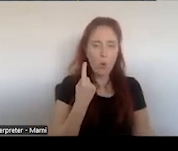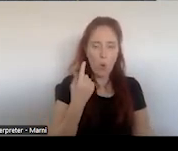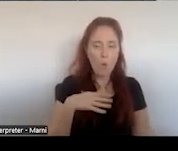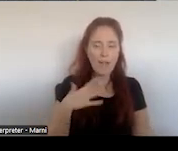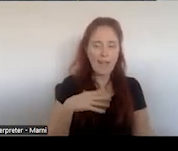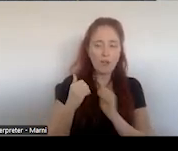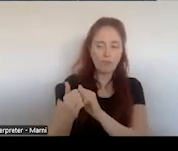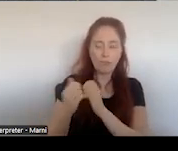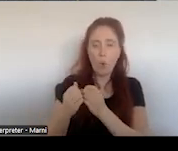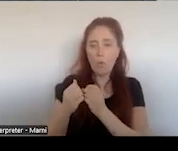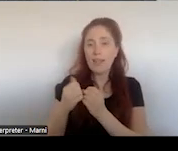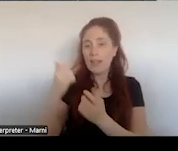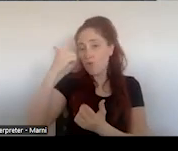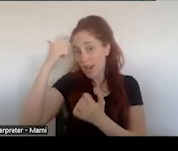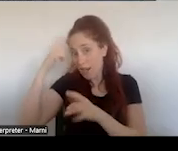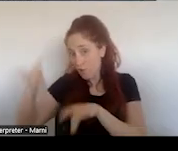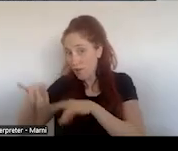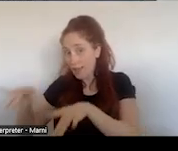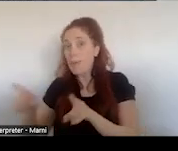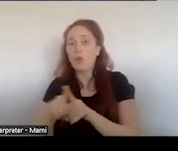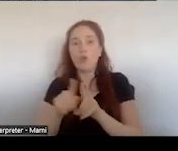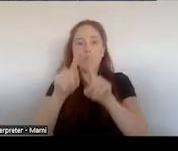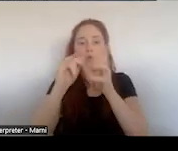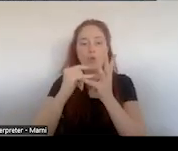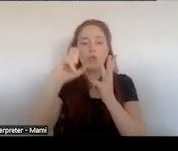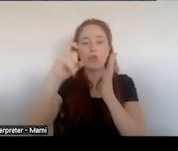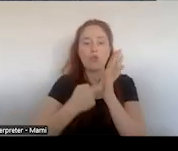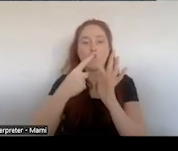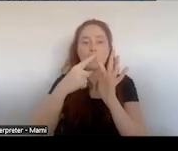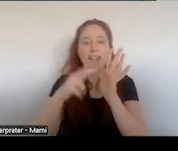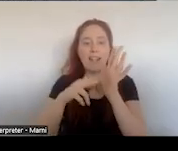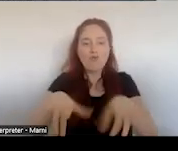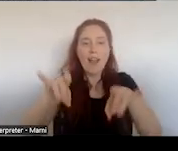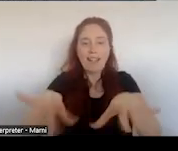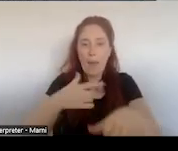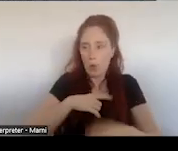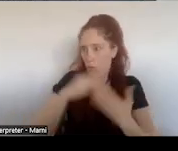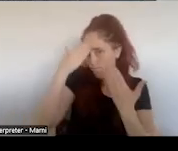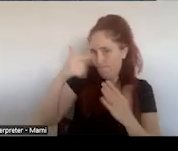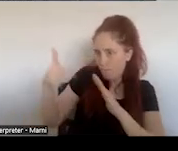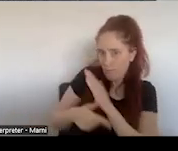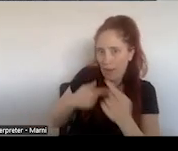with Screen Australia to take advantage of the expertise that sits in those organisations